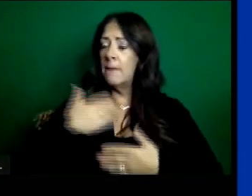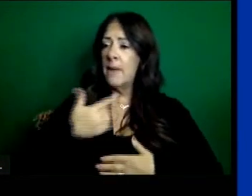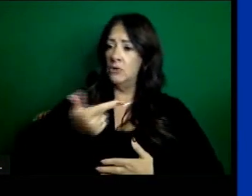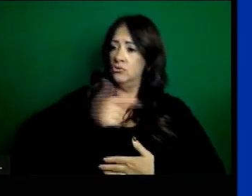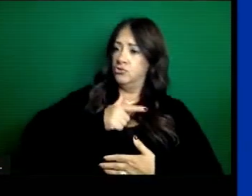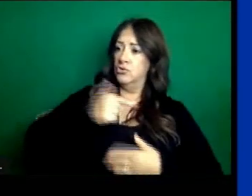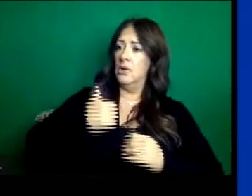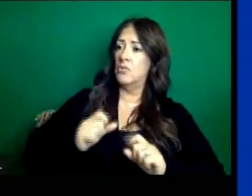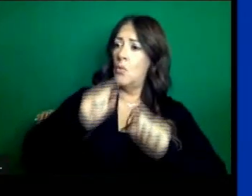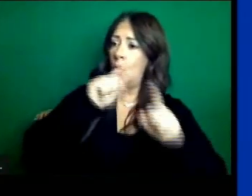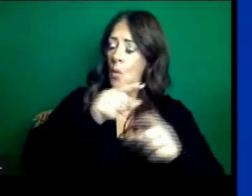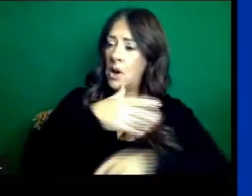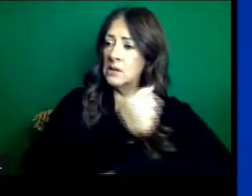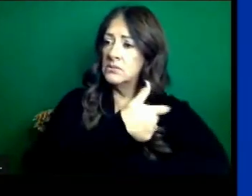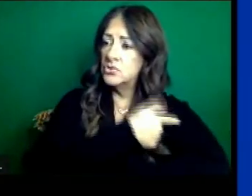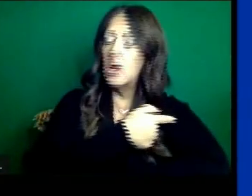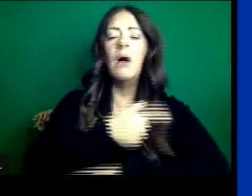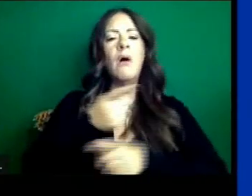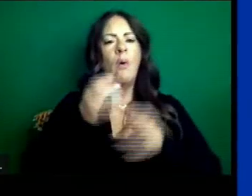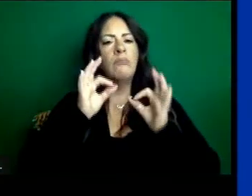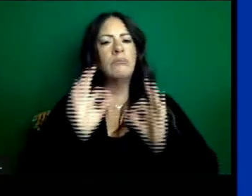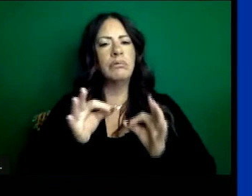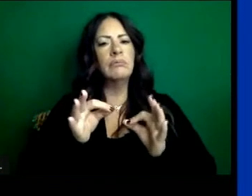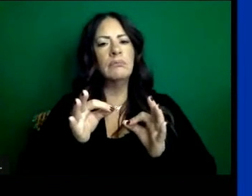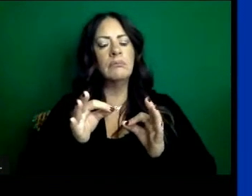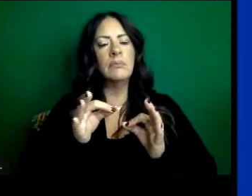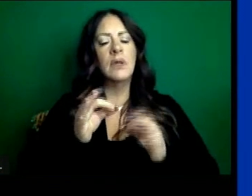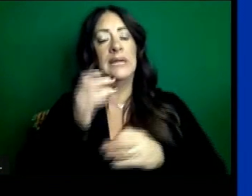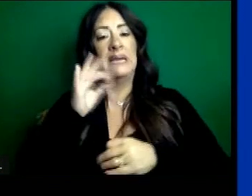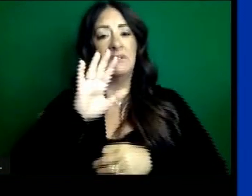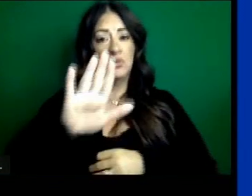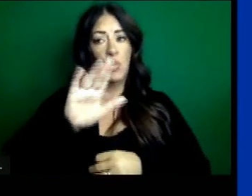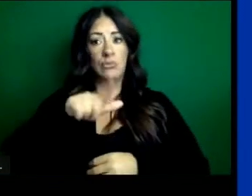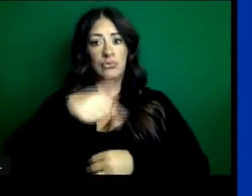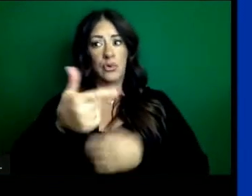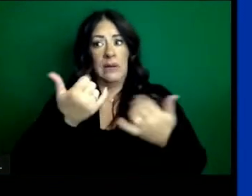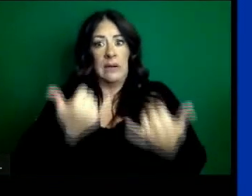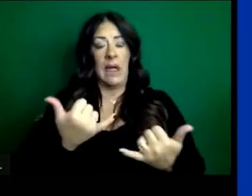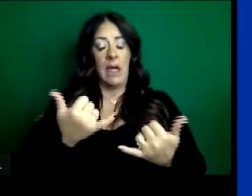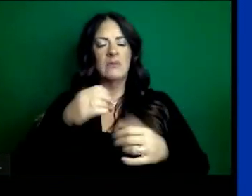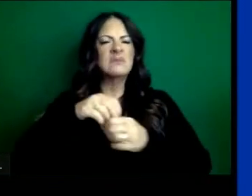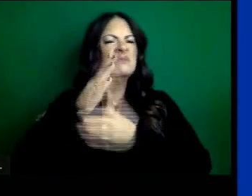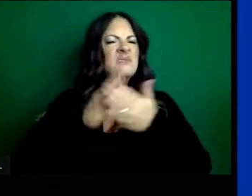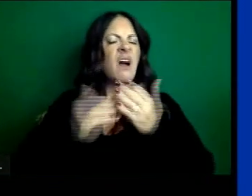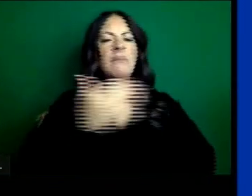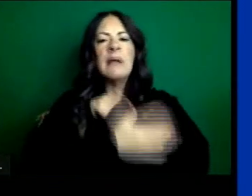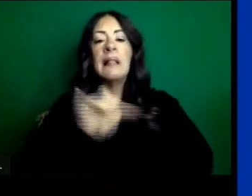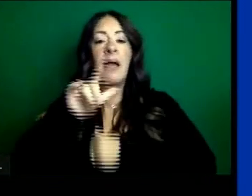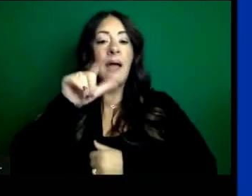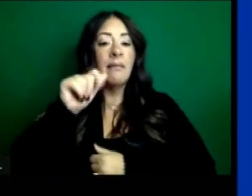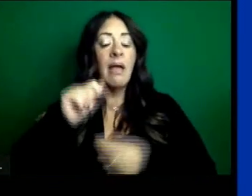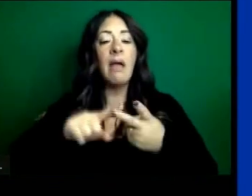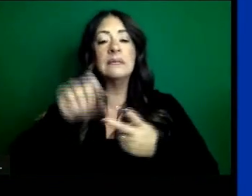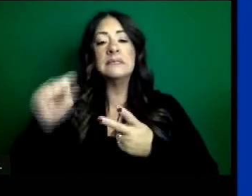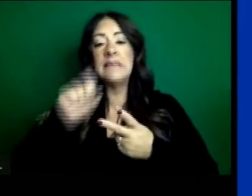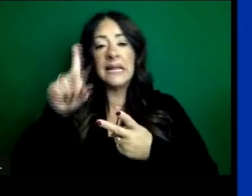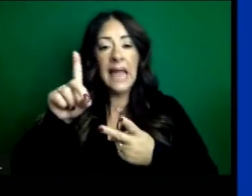YOU CAN GO AND TRY TO UNDERSTAND WHEN IT'S YOUR TURN, REGISTER TO BE REMINDED OR FOLD WHEN IT'S YOUR TURN AND IF IT'S